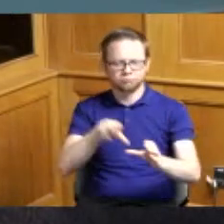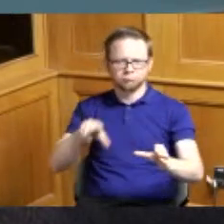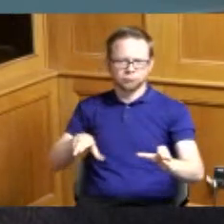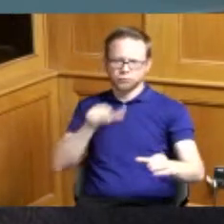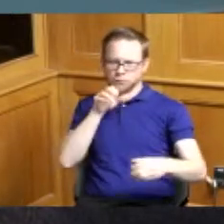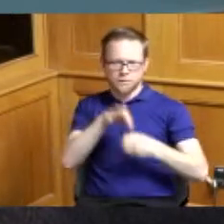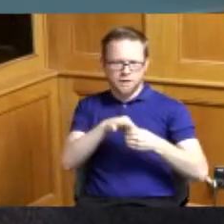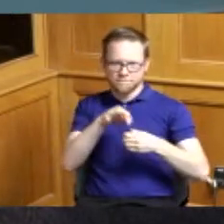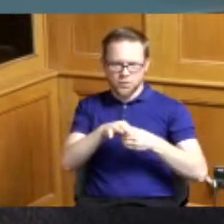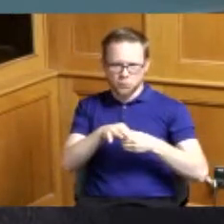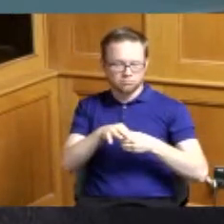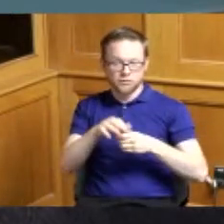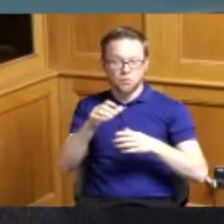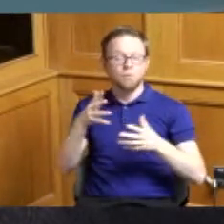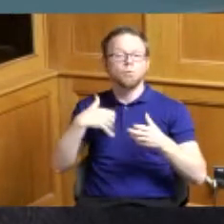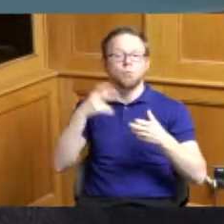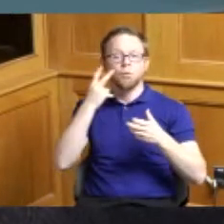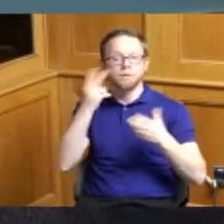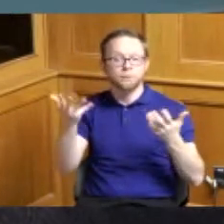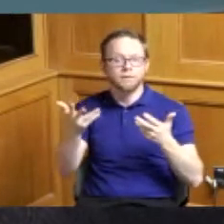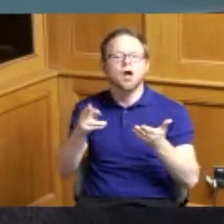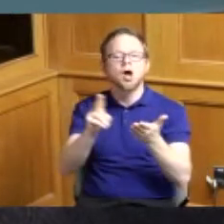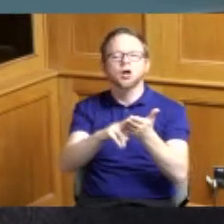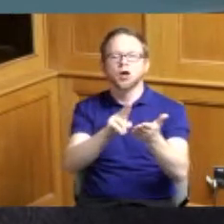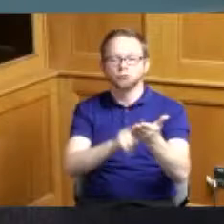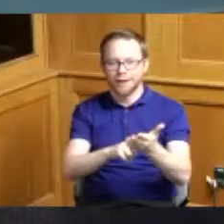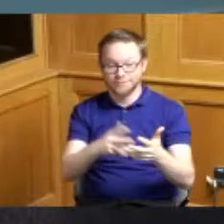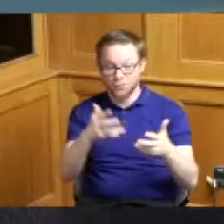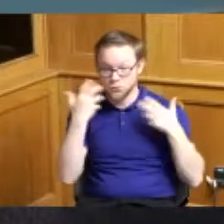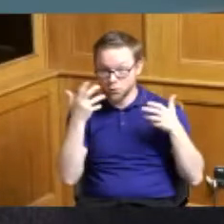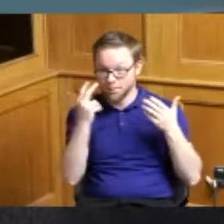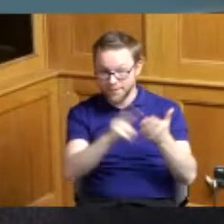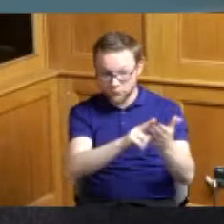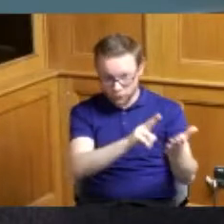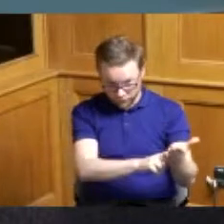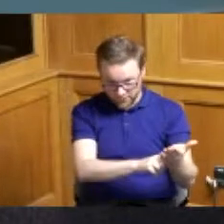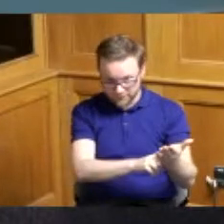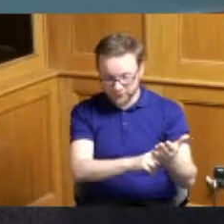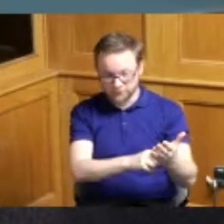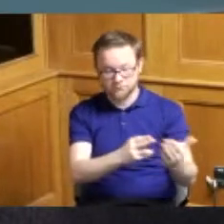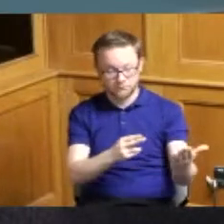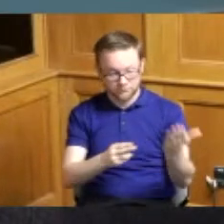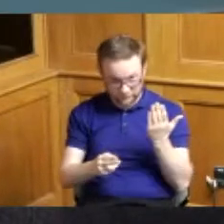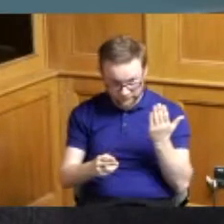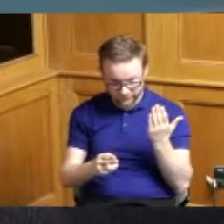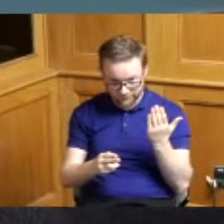some contracts I like to see the Bengal contract I like to see the business they said they got to put